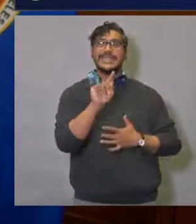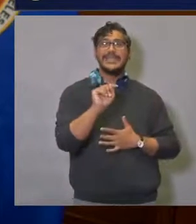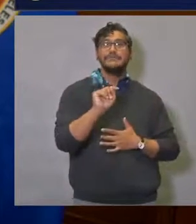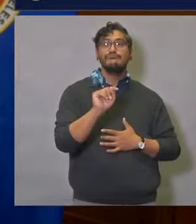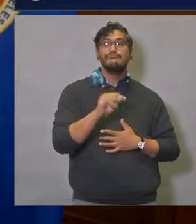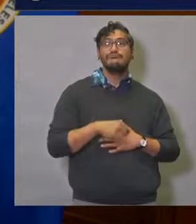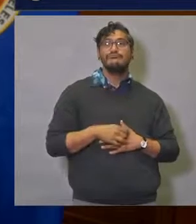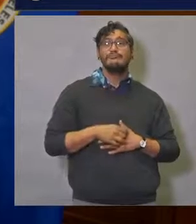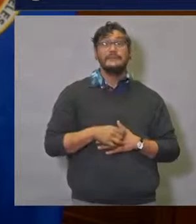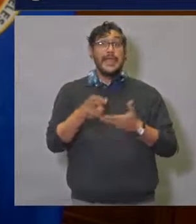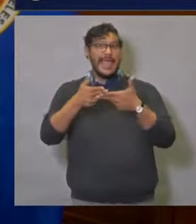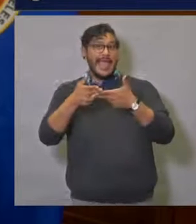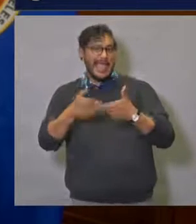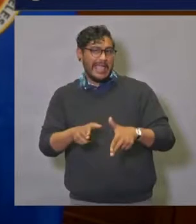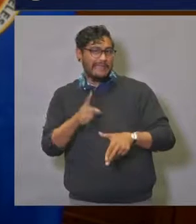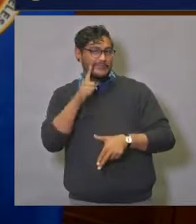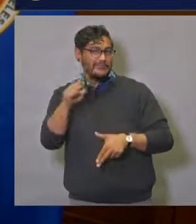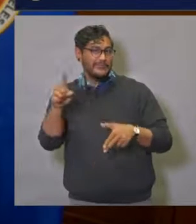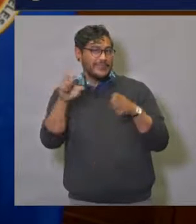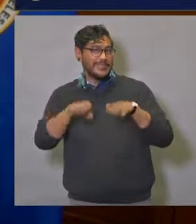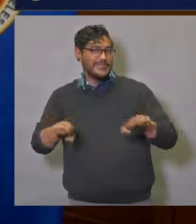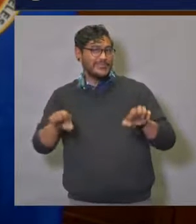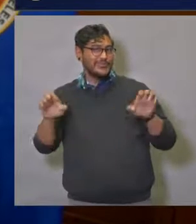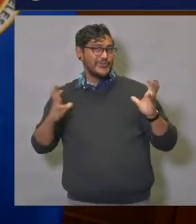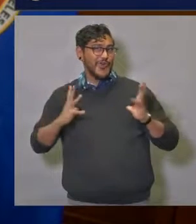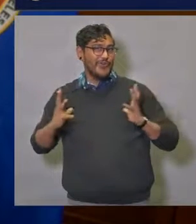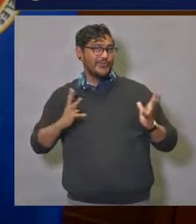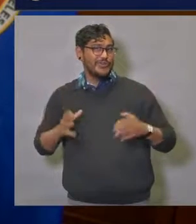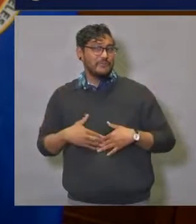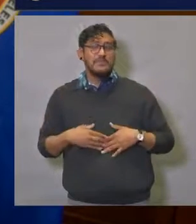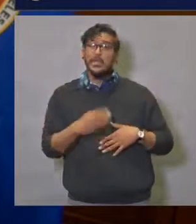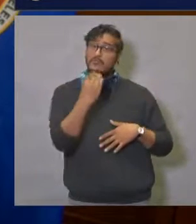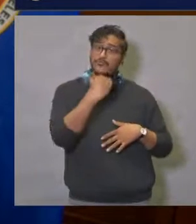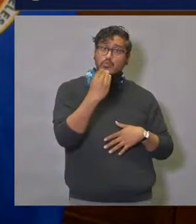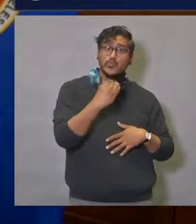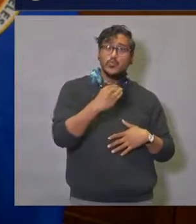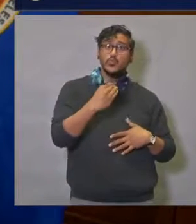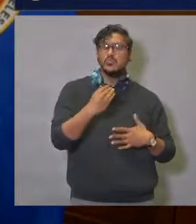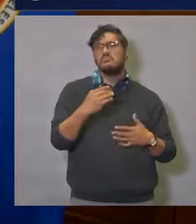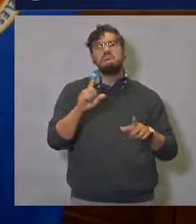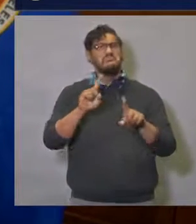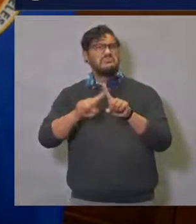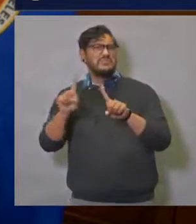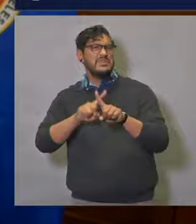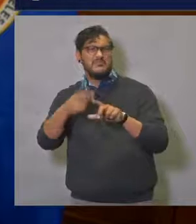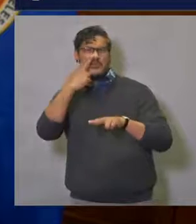OUTDOOR ACTIVITY KIDS FOR